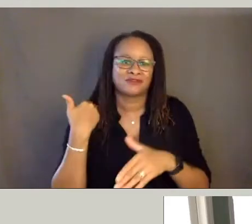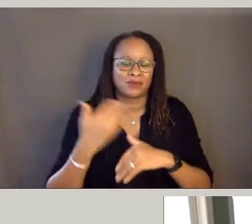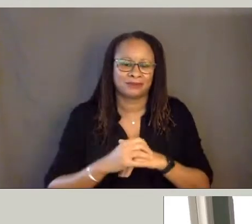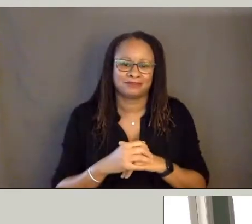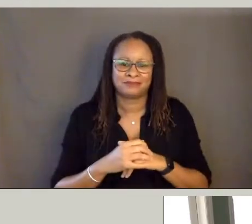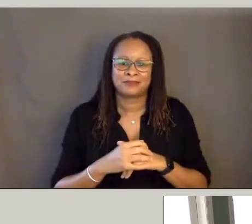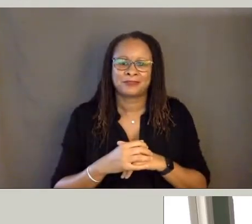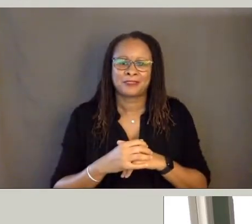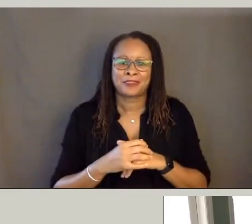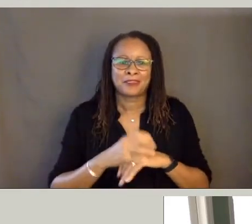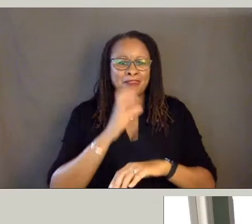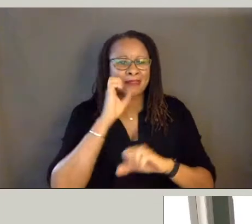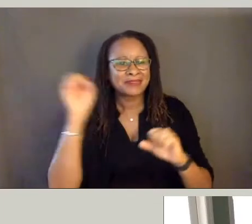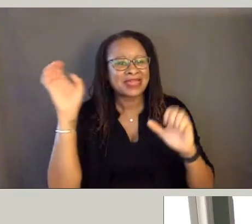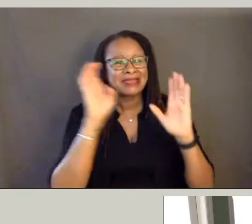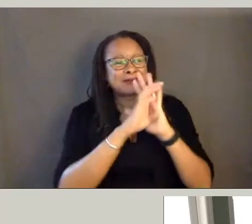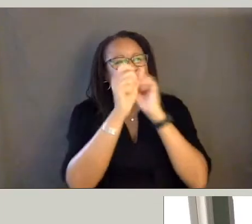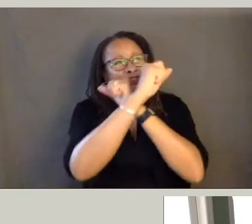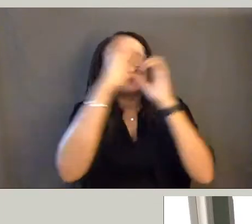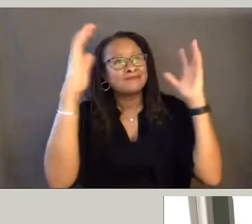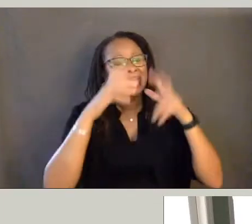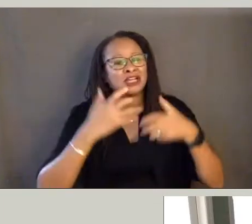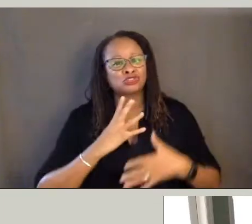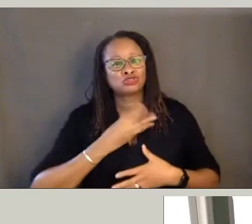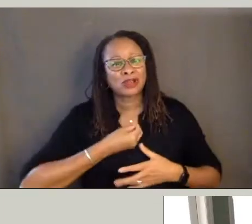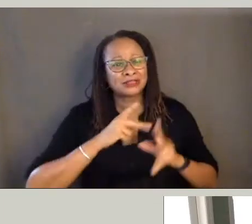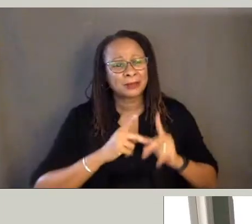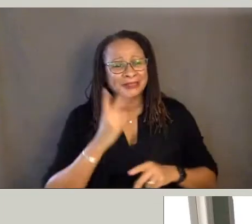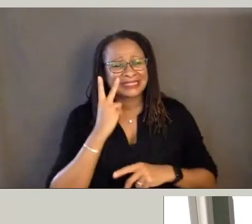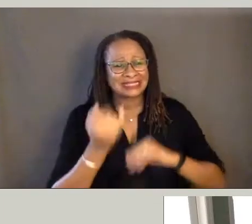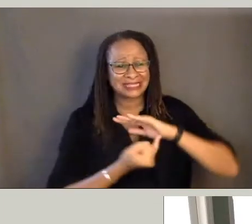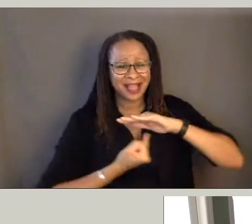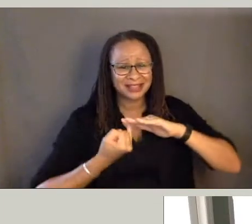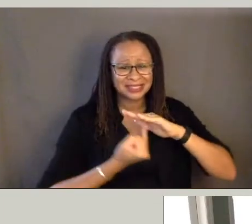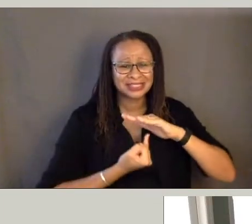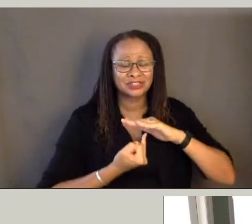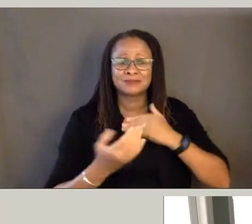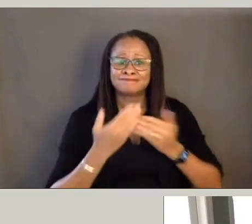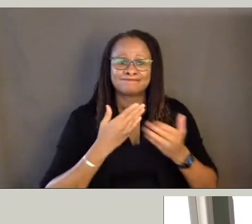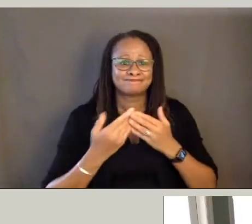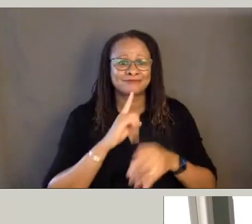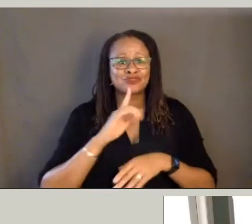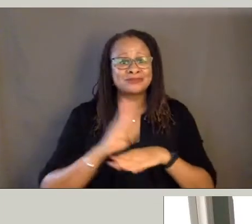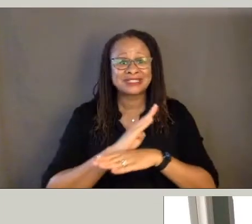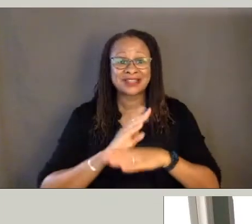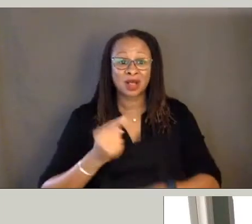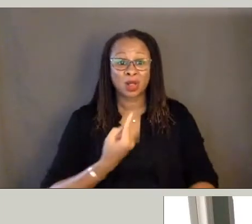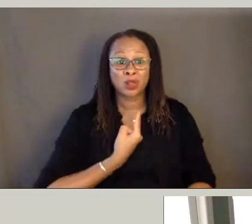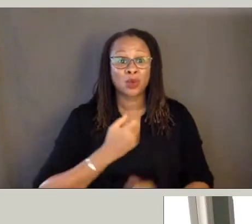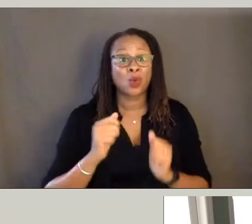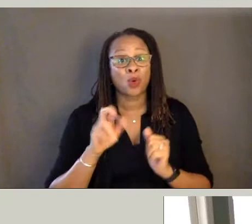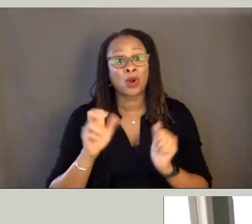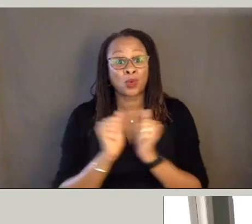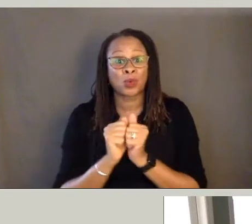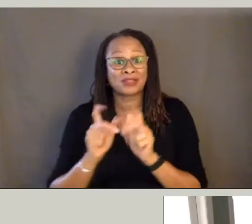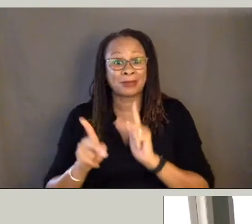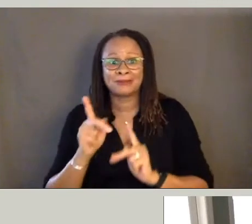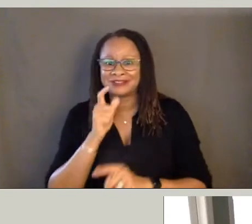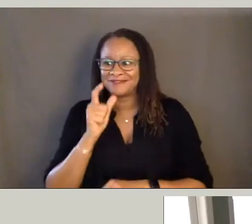The images that trans people have often seen in isolation, whether literally alone or with people they didn't feel understood them,